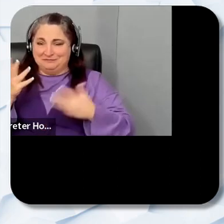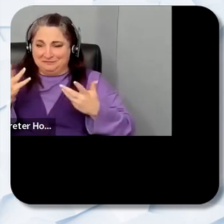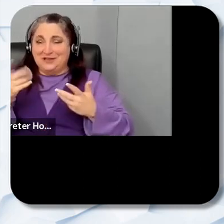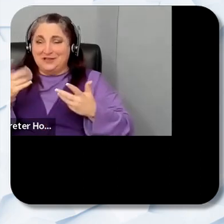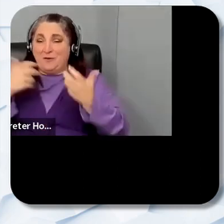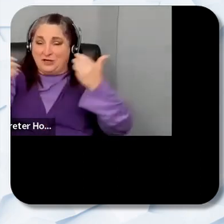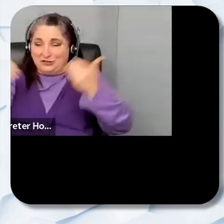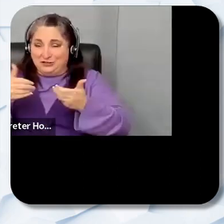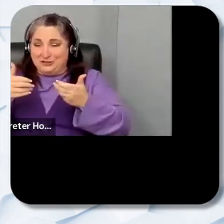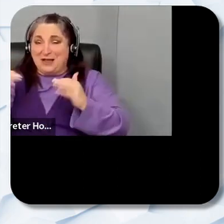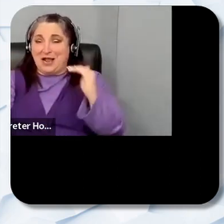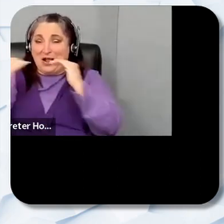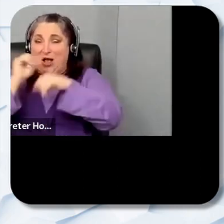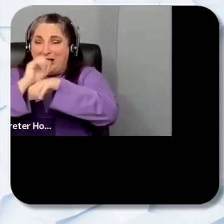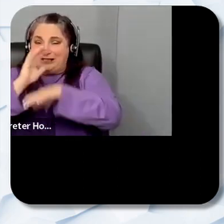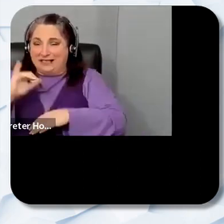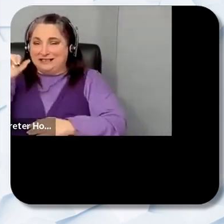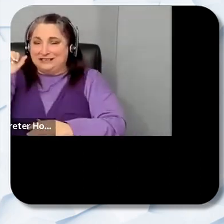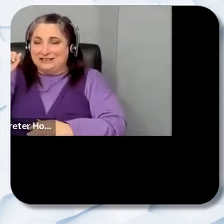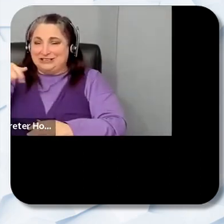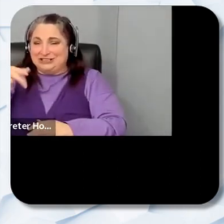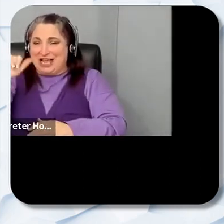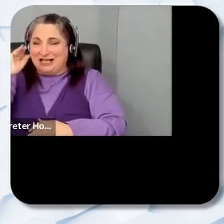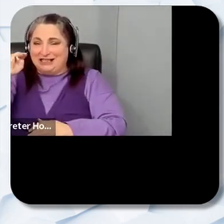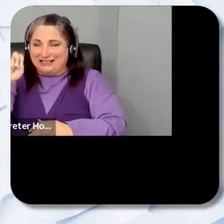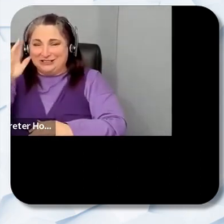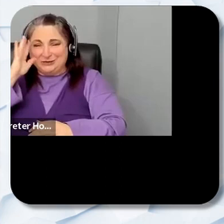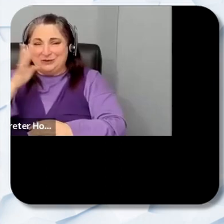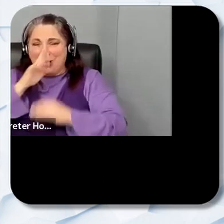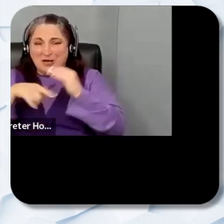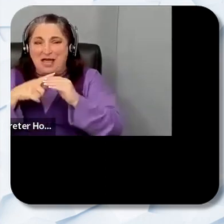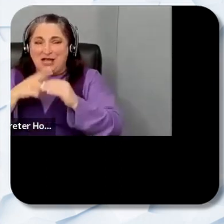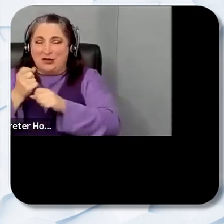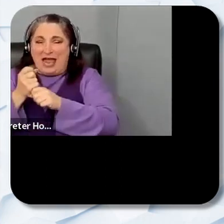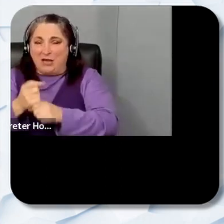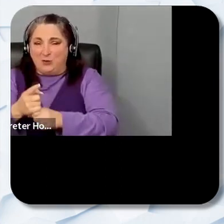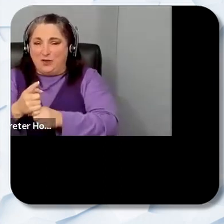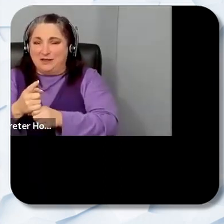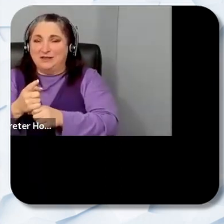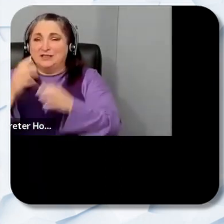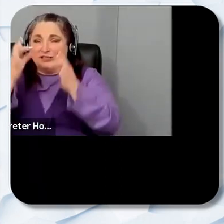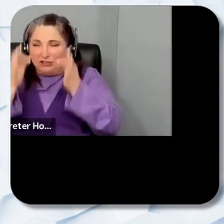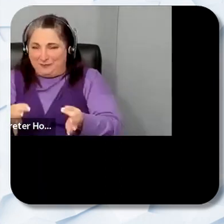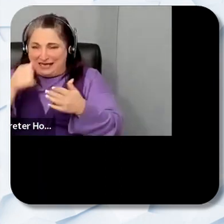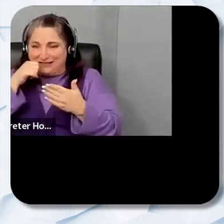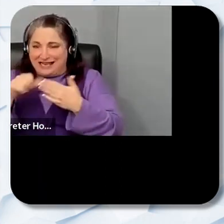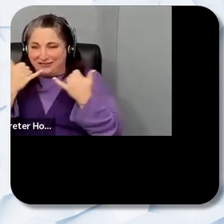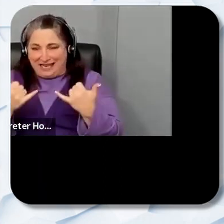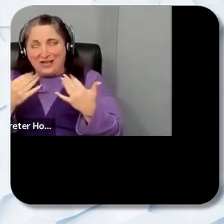my colleague, Jacqueline Stewart. She's going to be walking through your Annual Determination Letter today. Jacqueline Stewart: Good afternoon, everyone. I'm so glad that you're here and